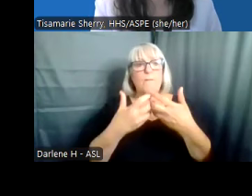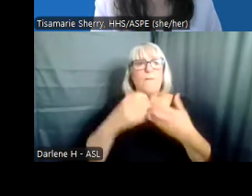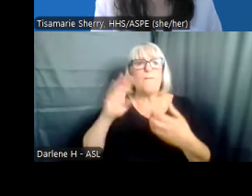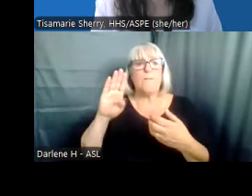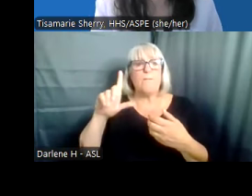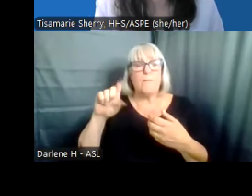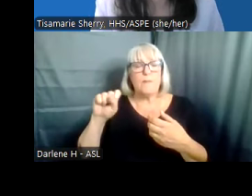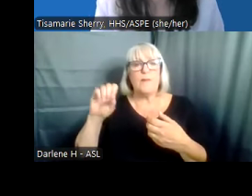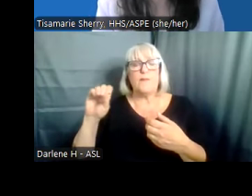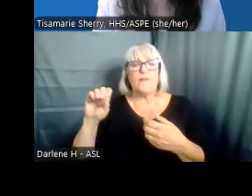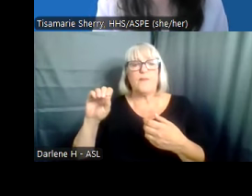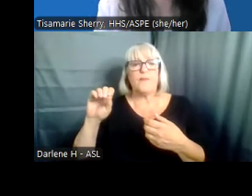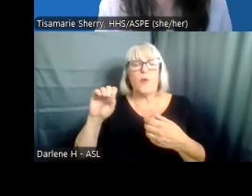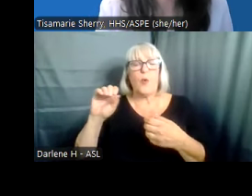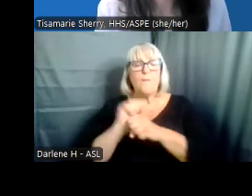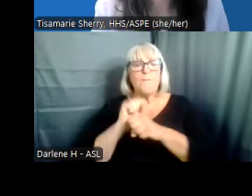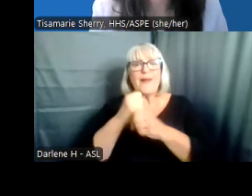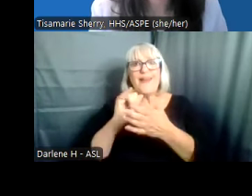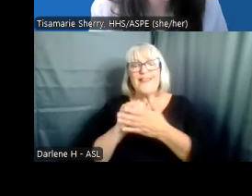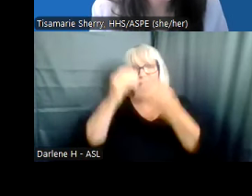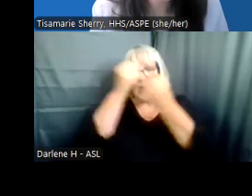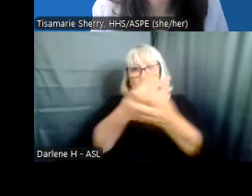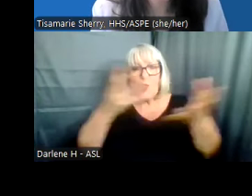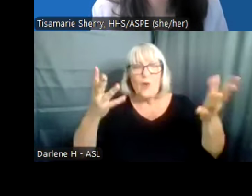researchers, policy makers, and others who are interested.